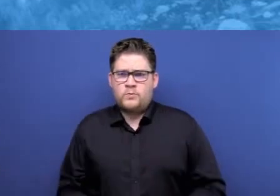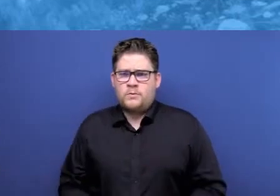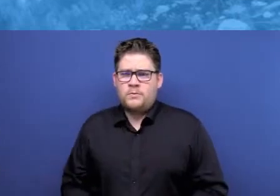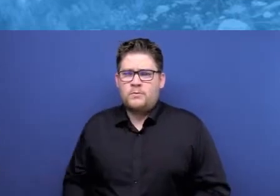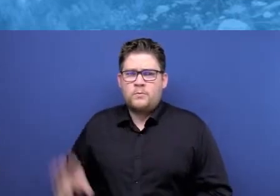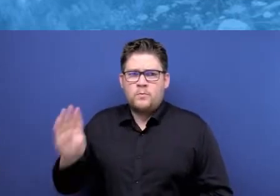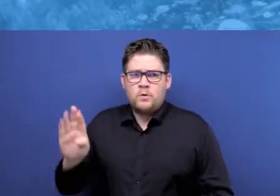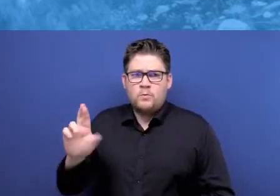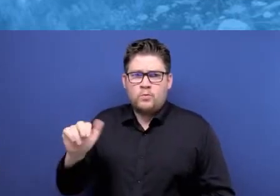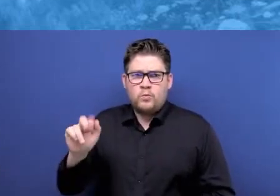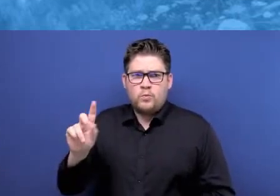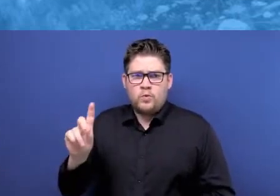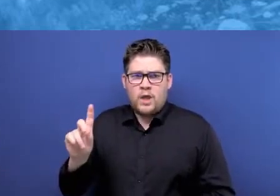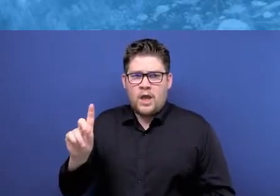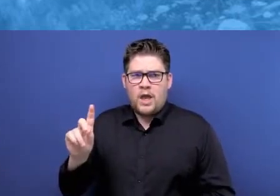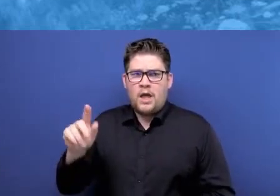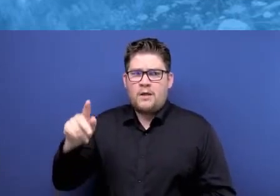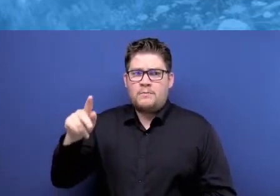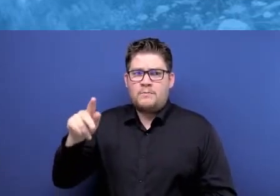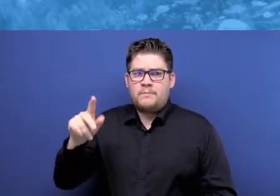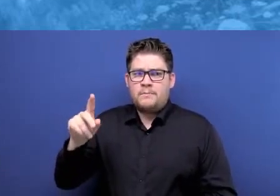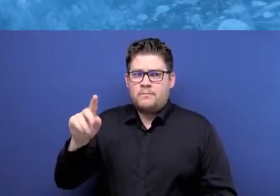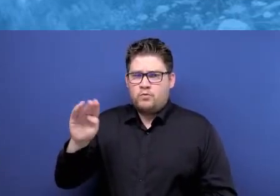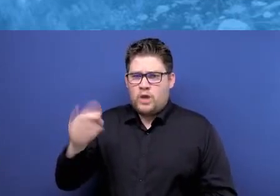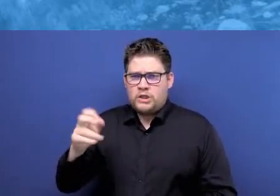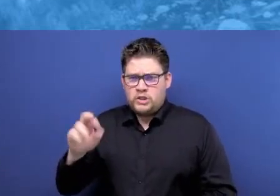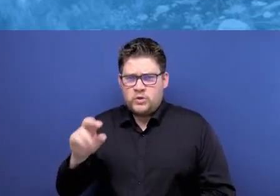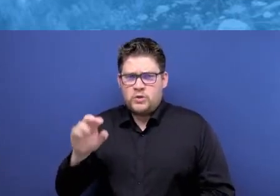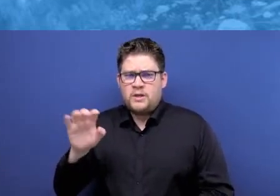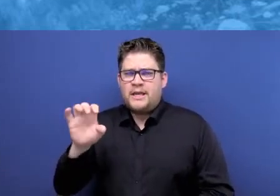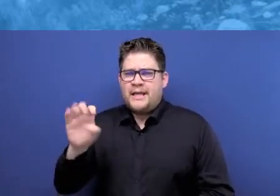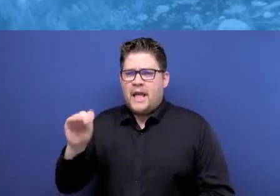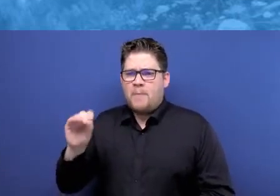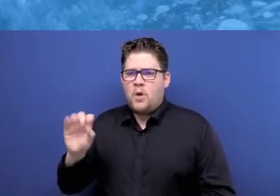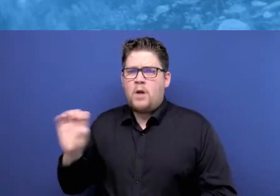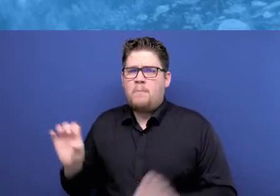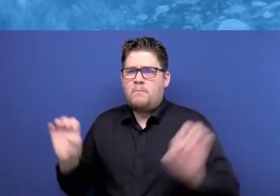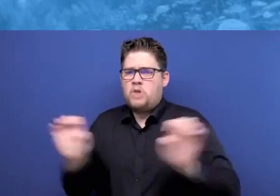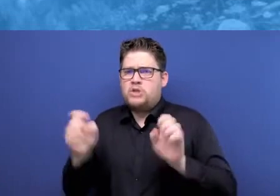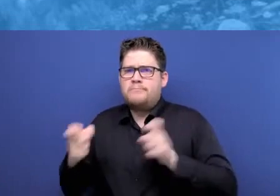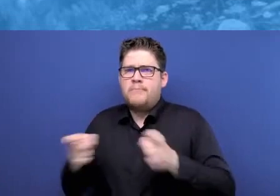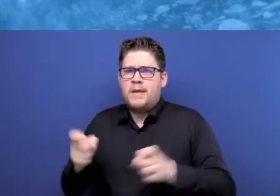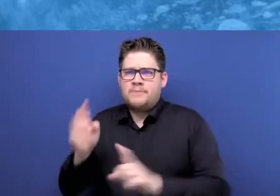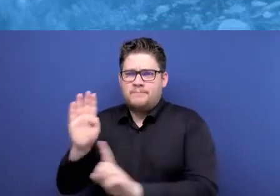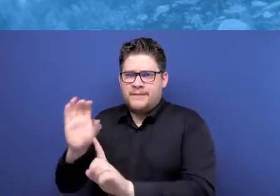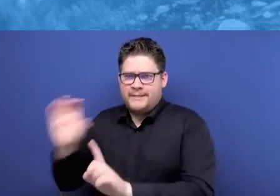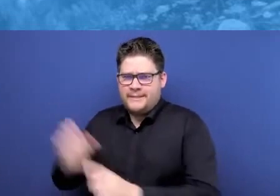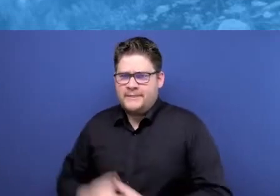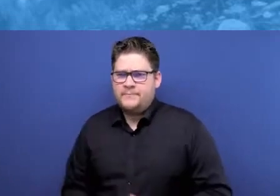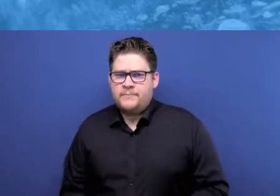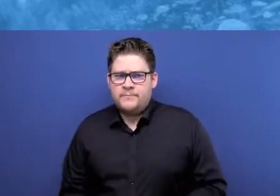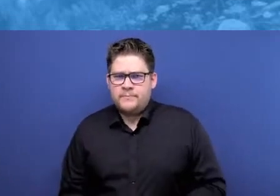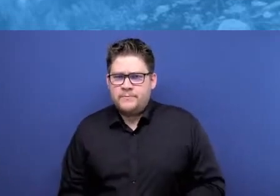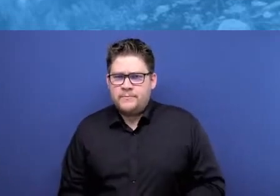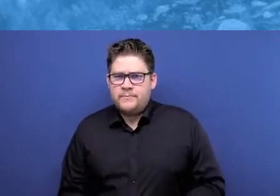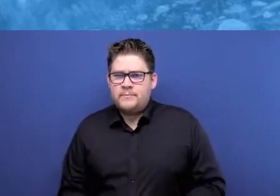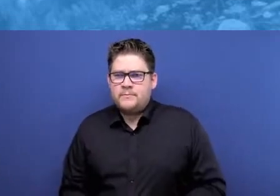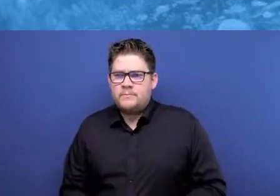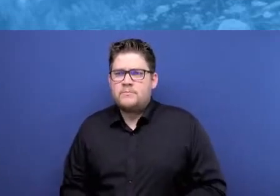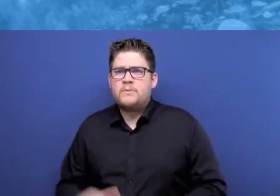operations with emergency management. BC. Yes, Sergeant General showerhead. Bc RCMP